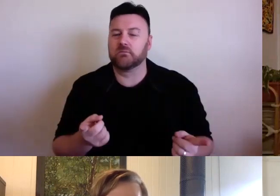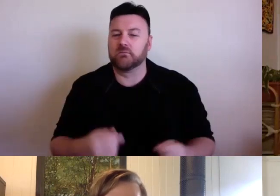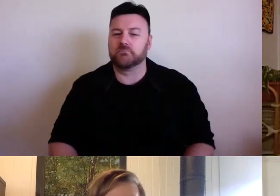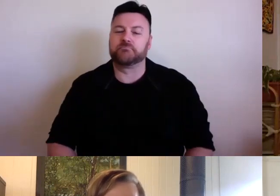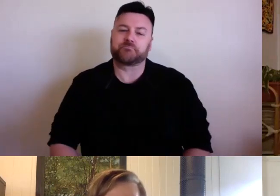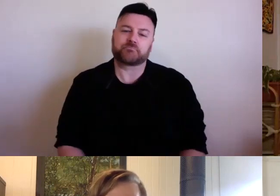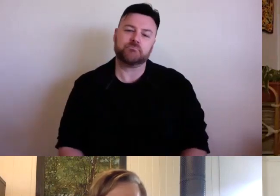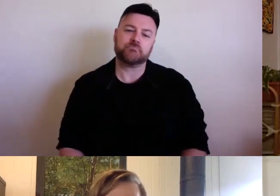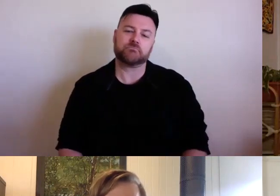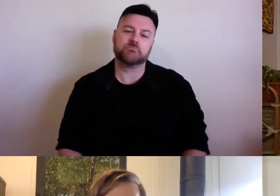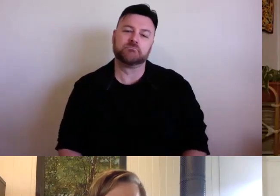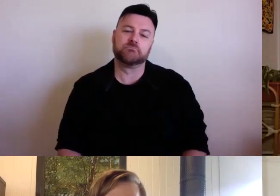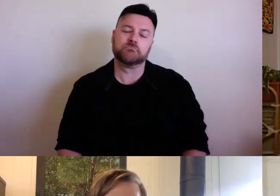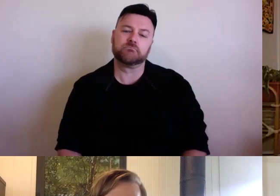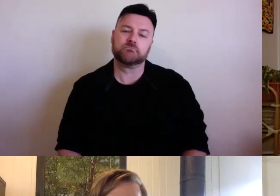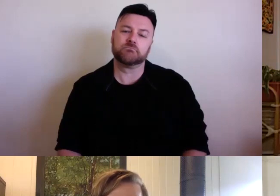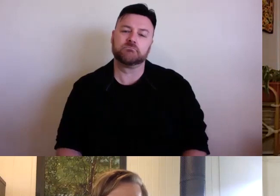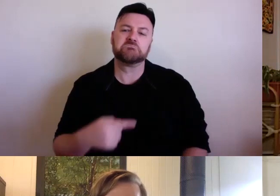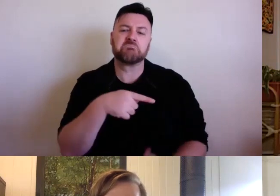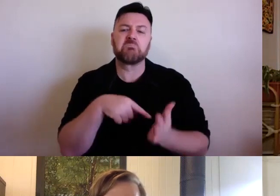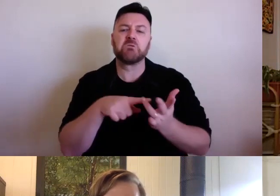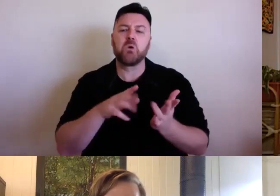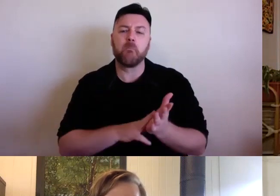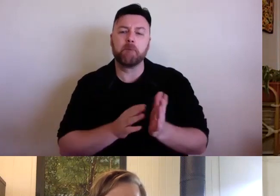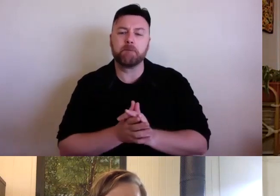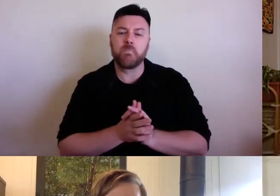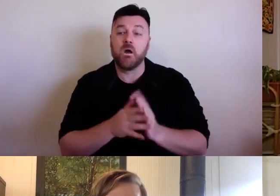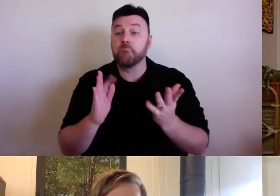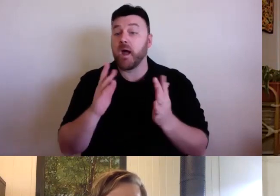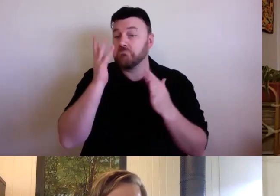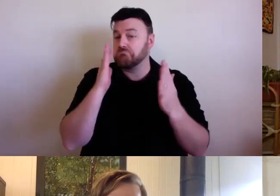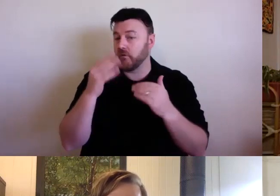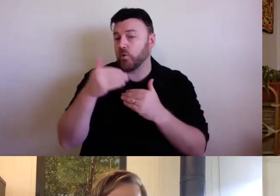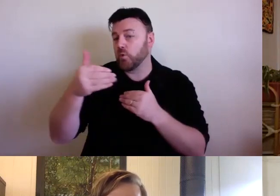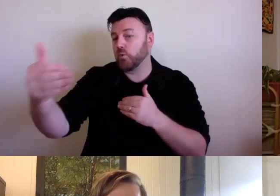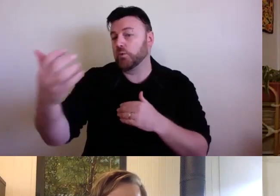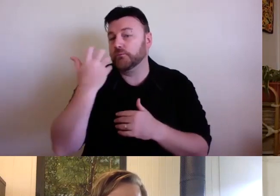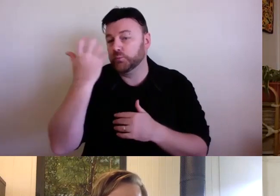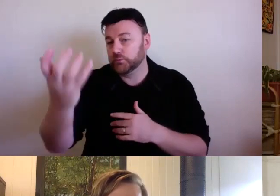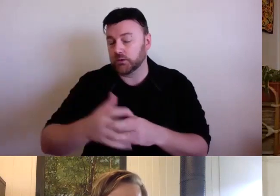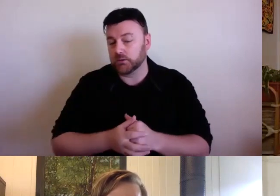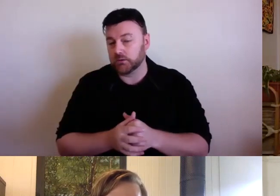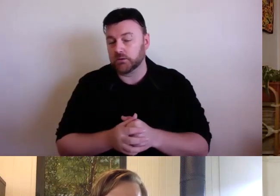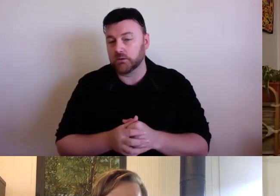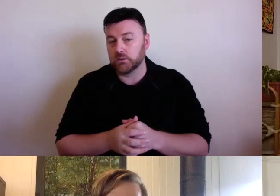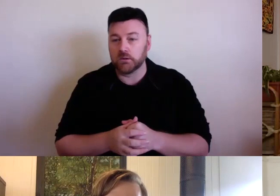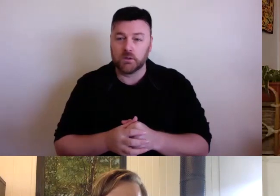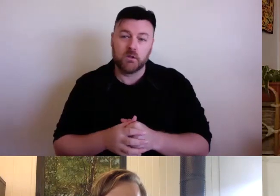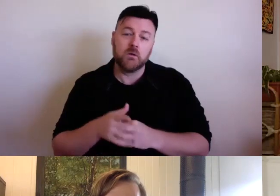might be to consider down the track. That is spending some time thinking